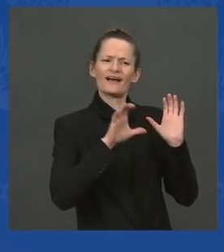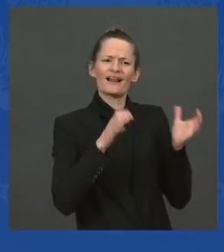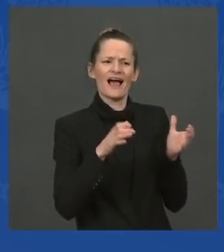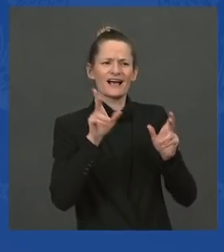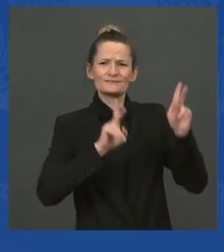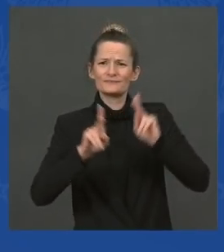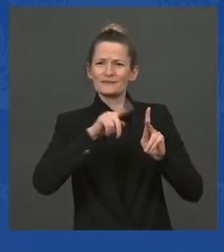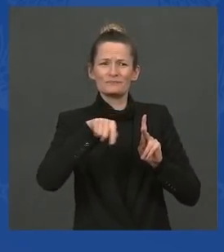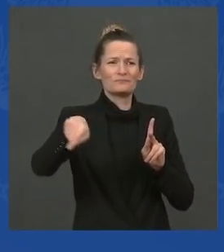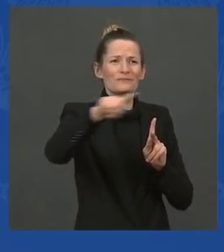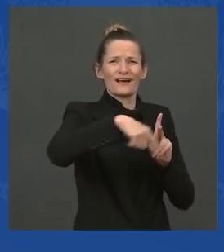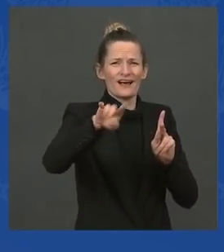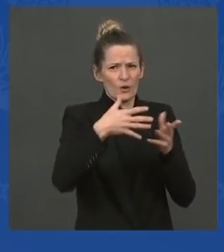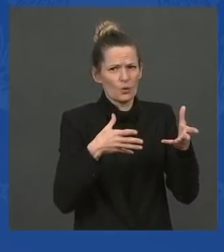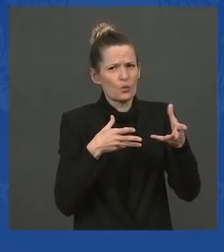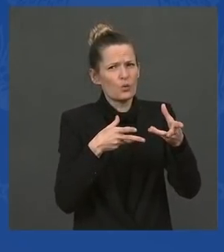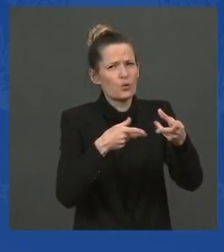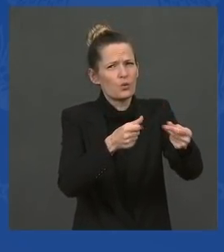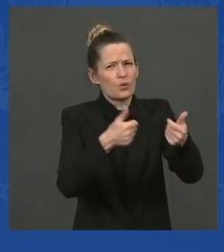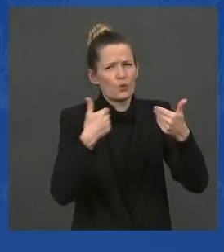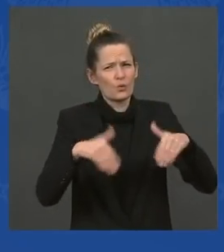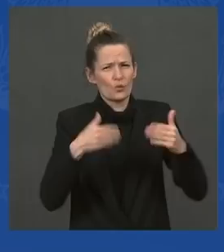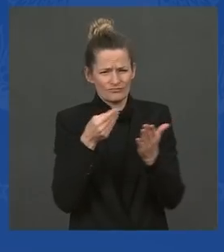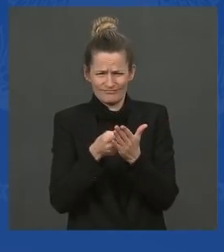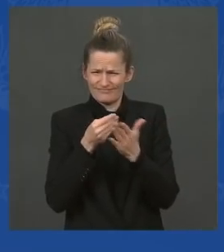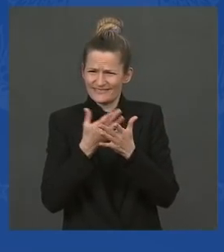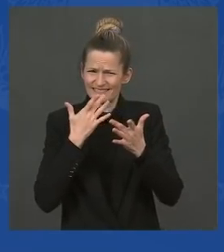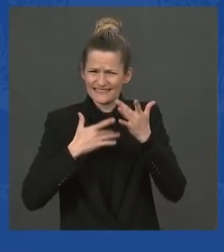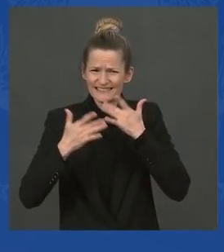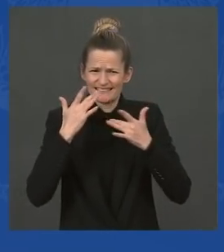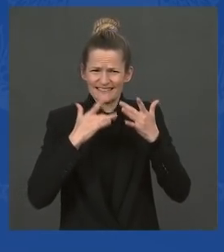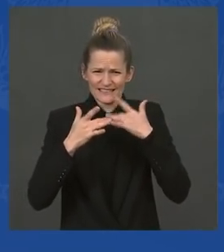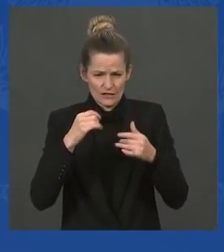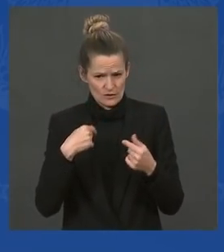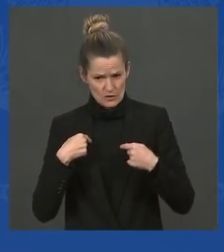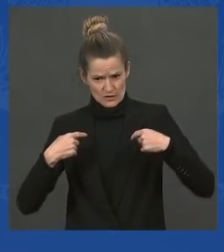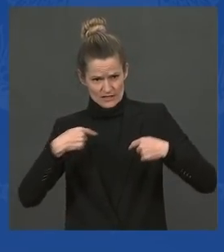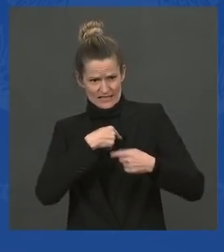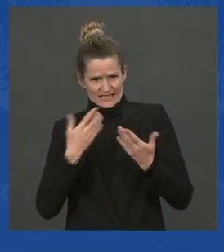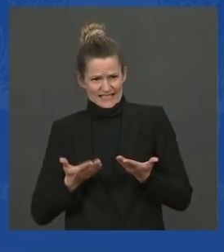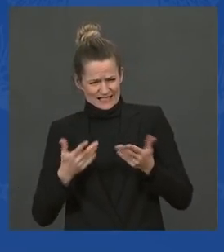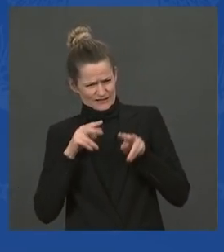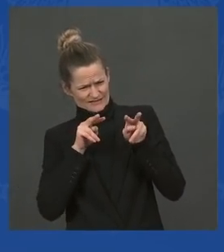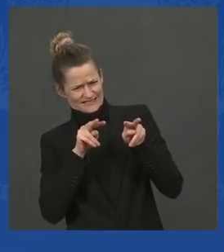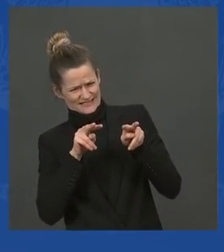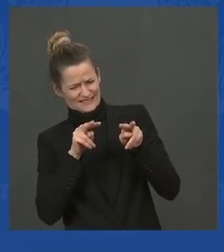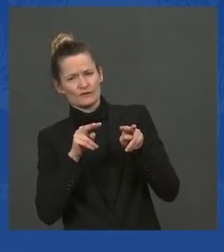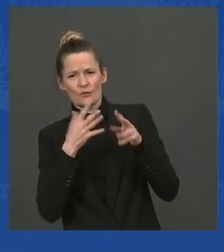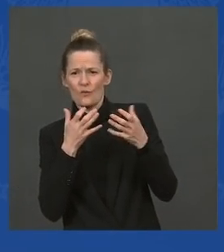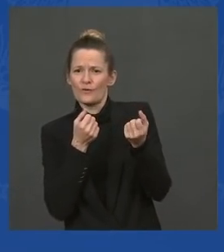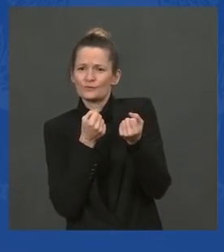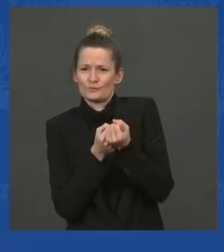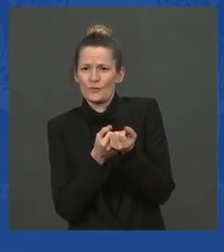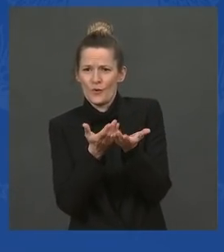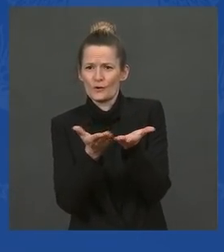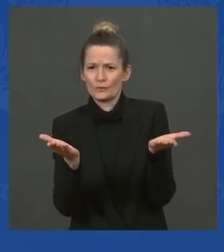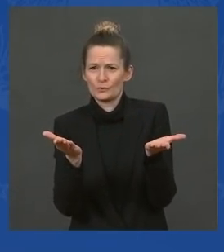And they're -– you're the reason I was sent here: to look out for you. There's another issue that's would be –- that I will be addressing as well.